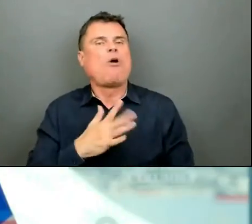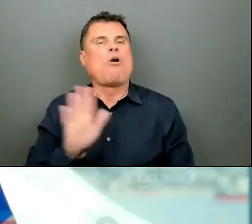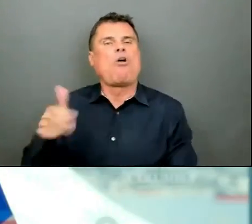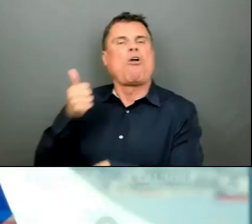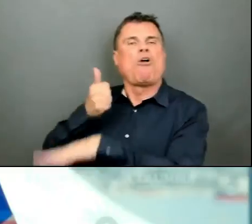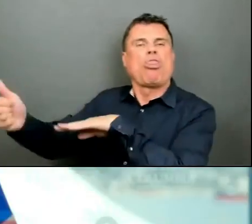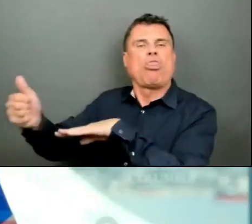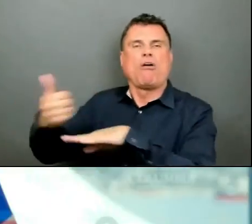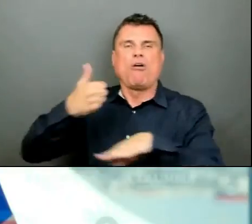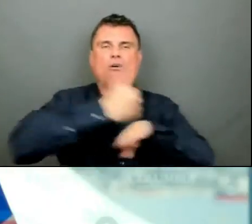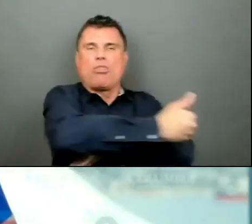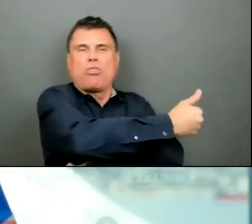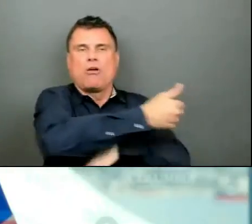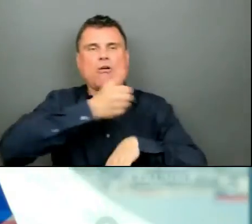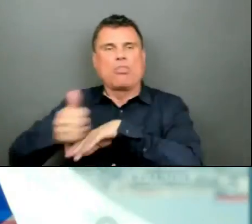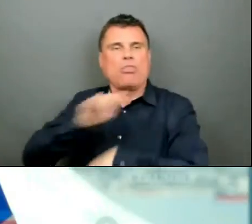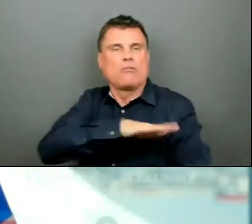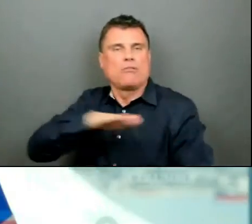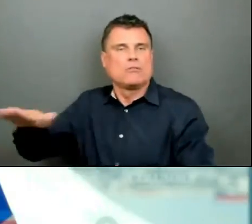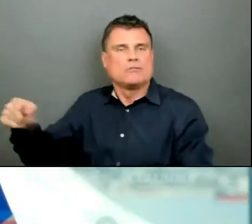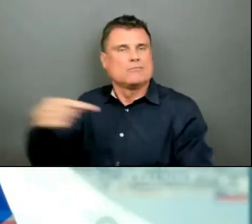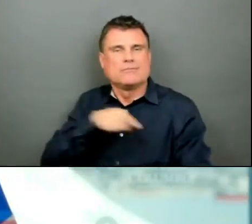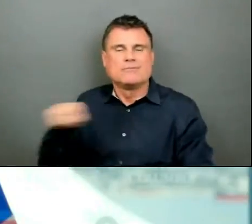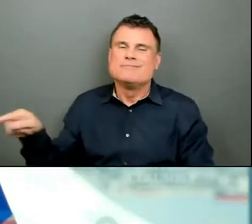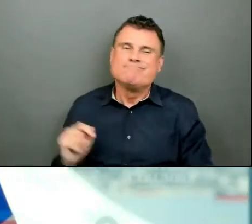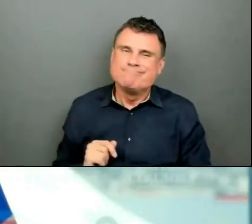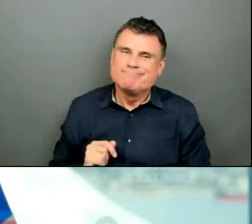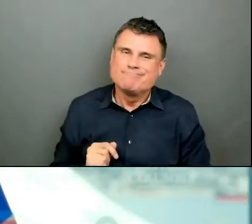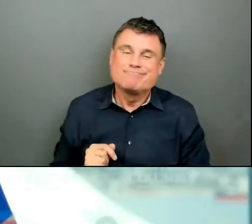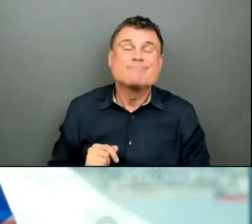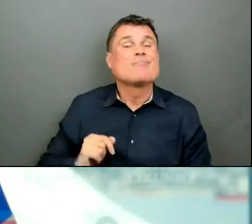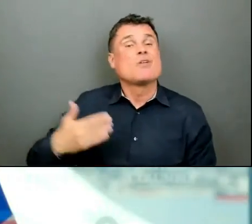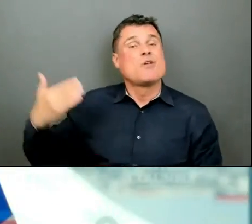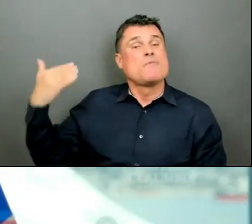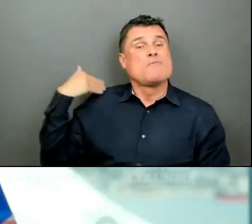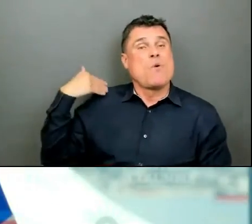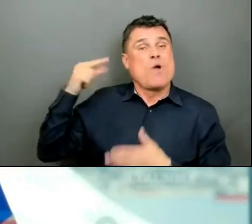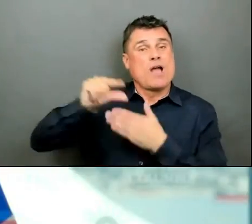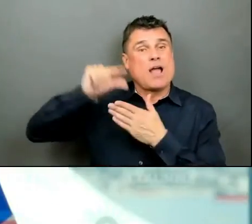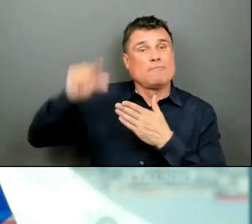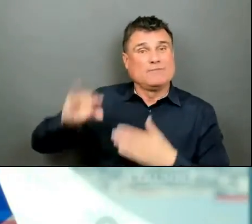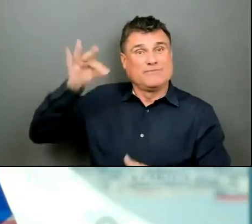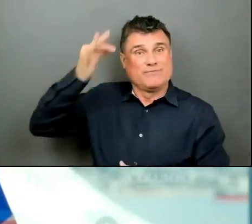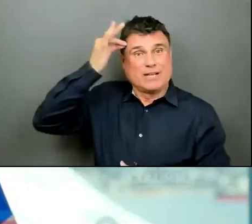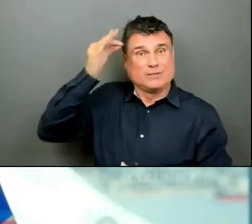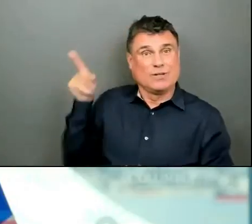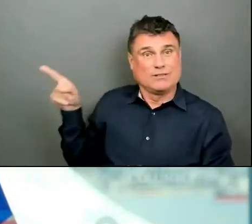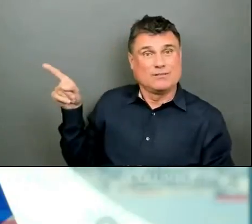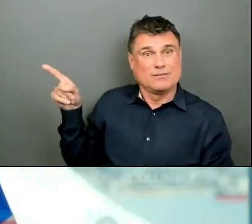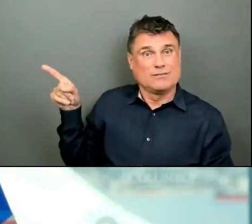manufacturing vaccines were made in the past and the reality is those countries that are most ahead in